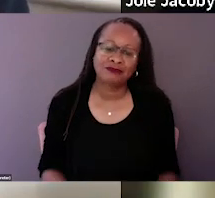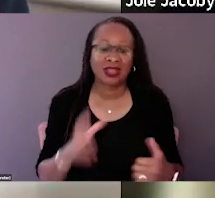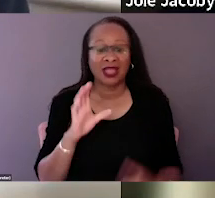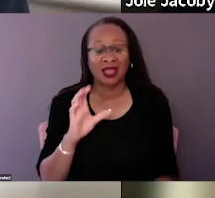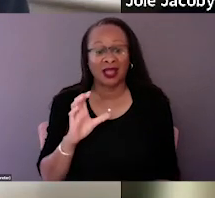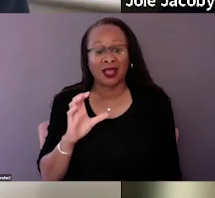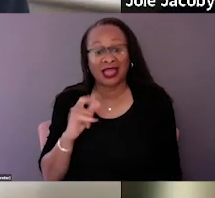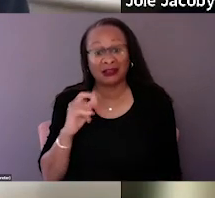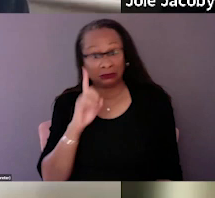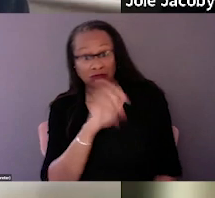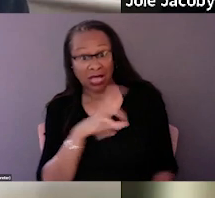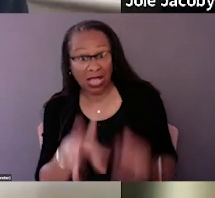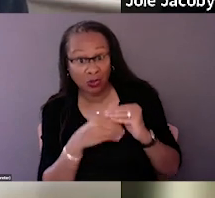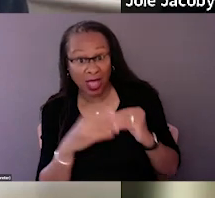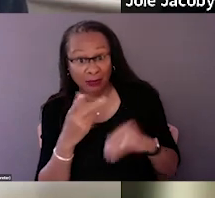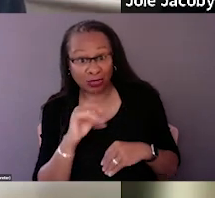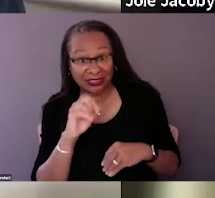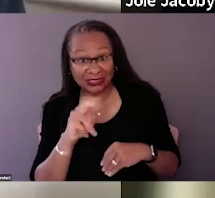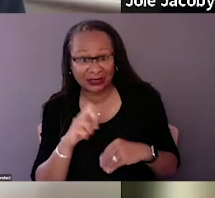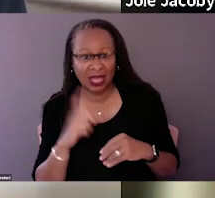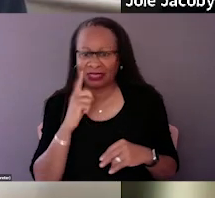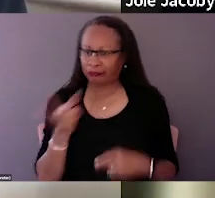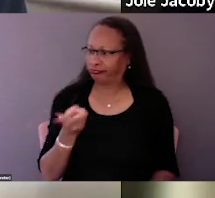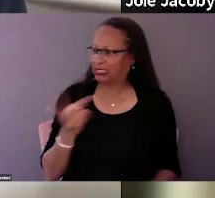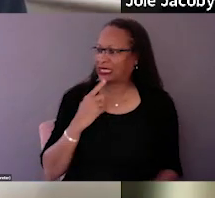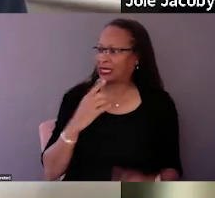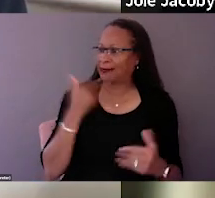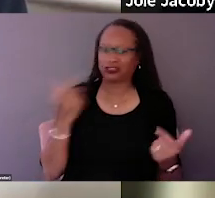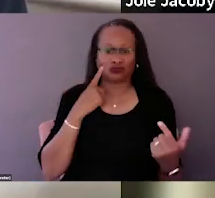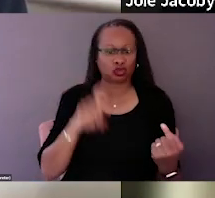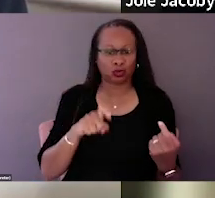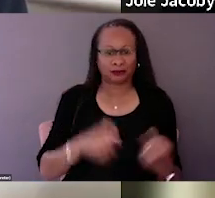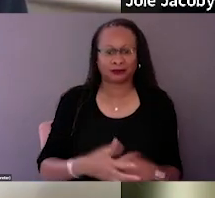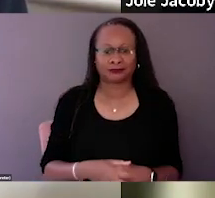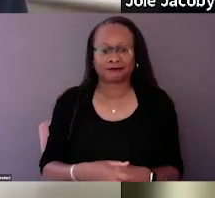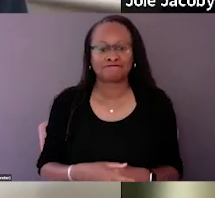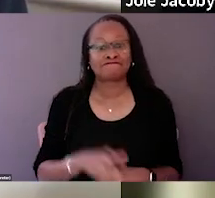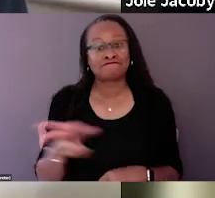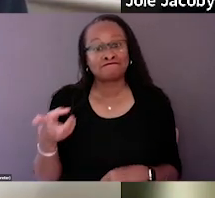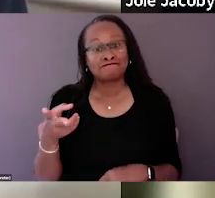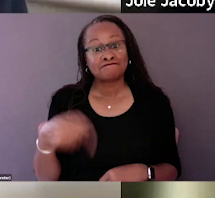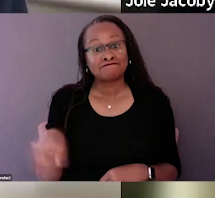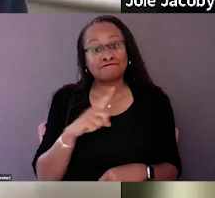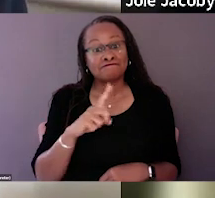No, I think they said it best for sure. Yeah, so you mentioned Obama,